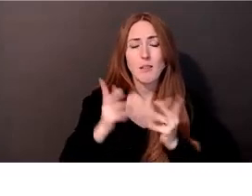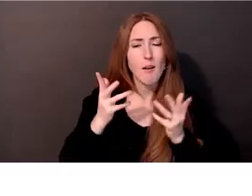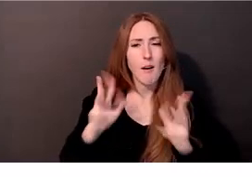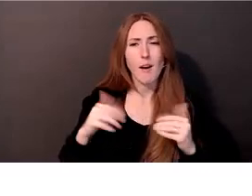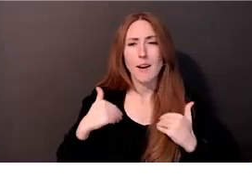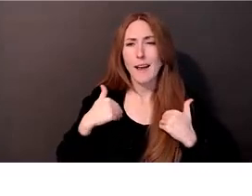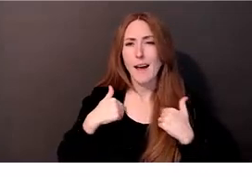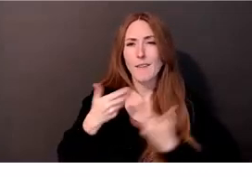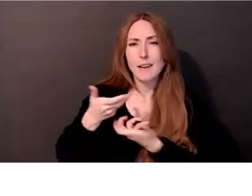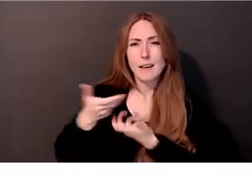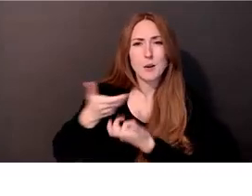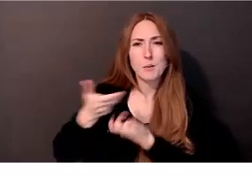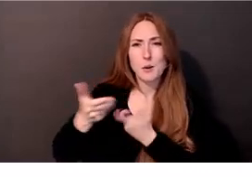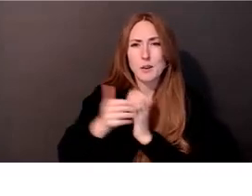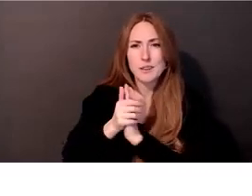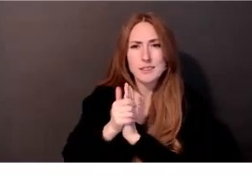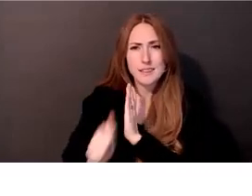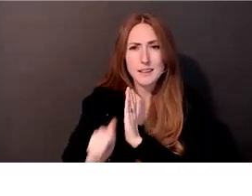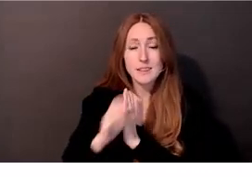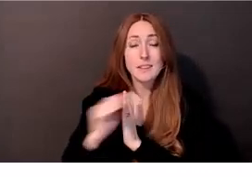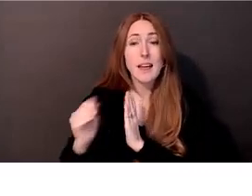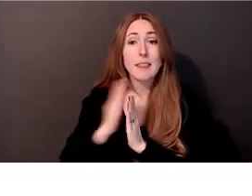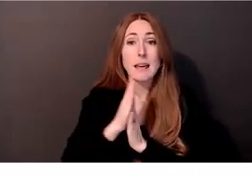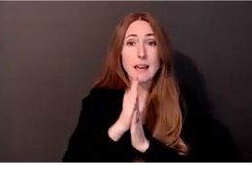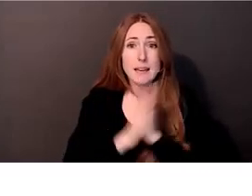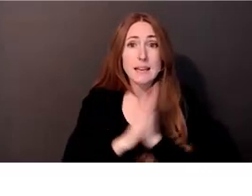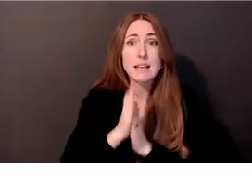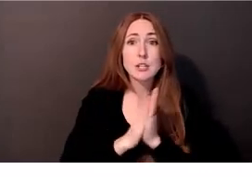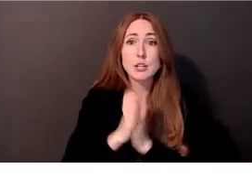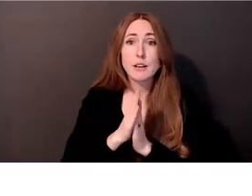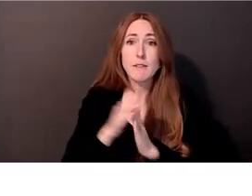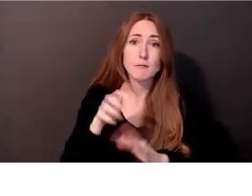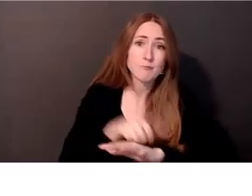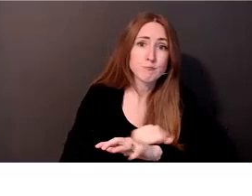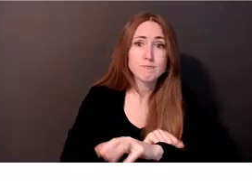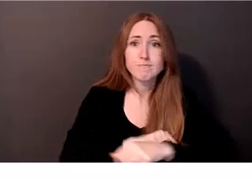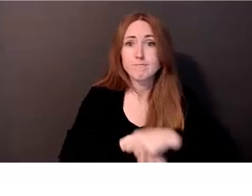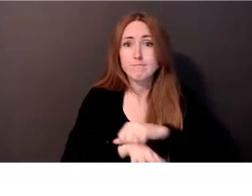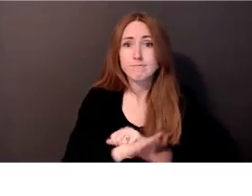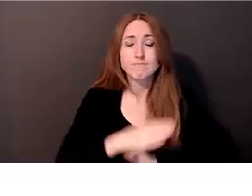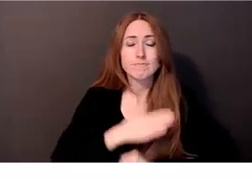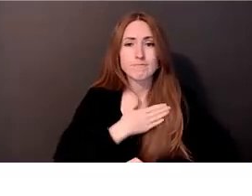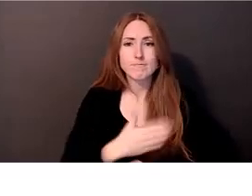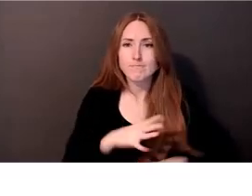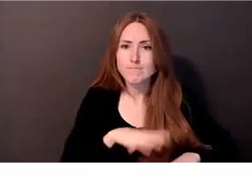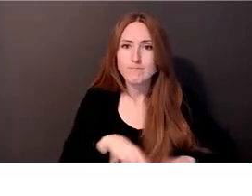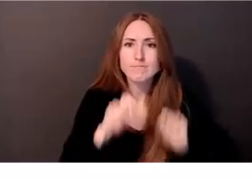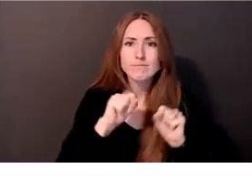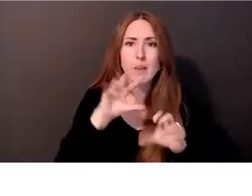and initiative to be involved in the process.